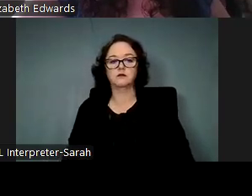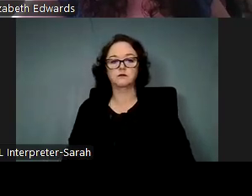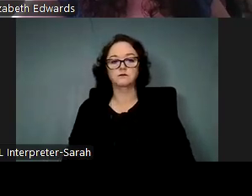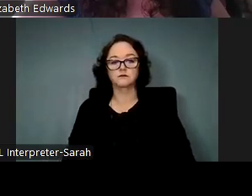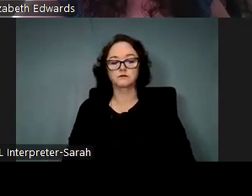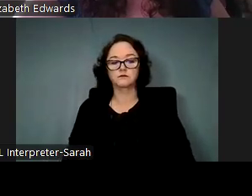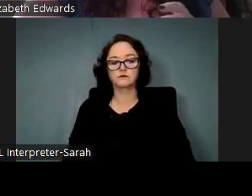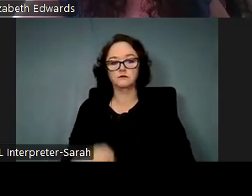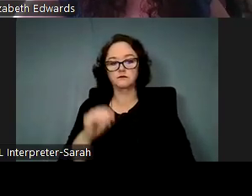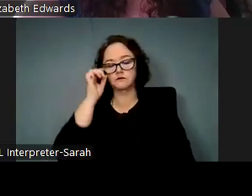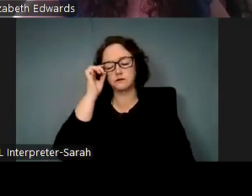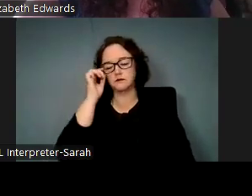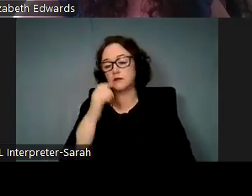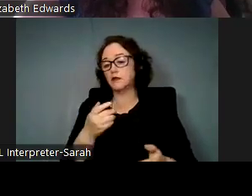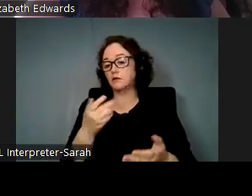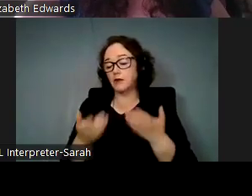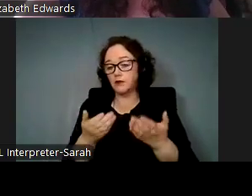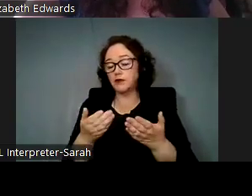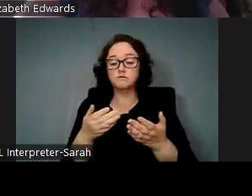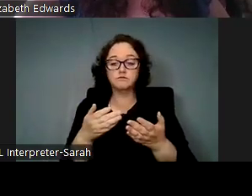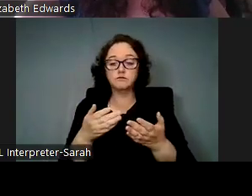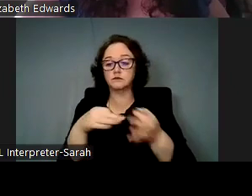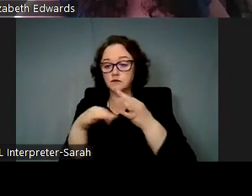are things about how budgets apply to limits on services.